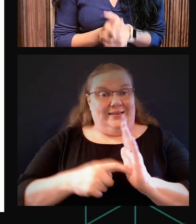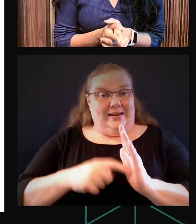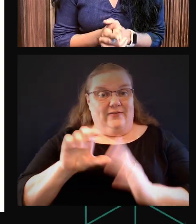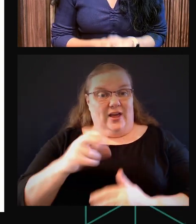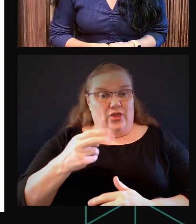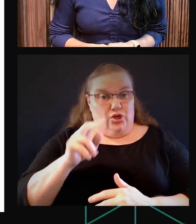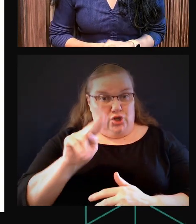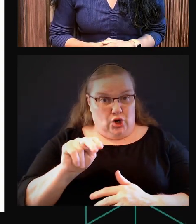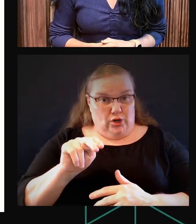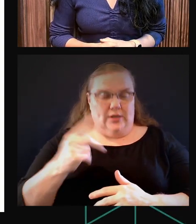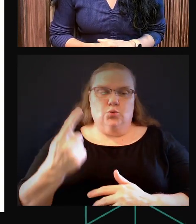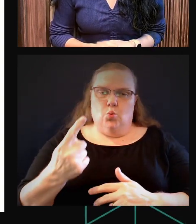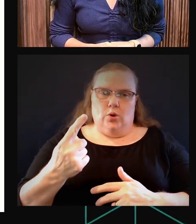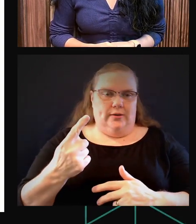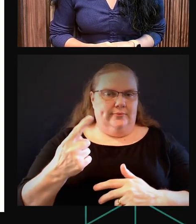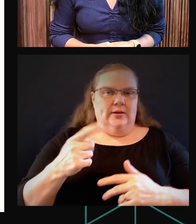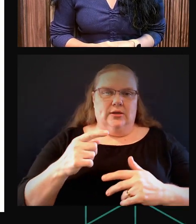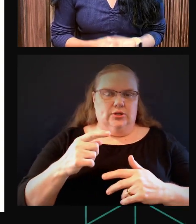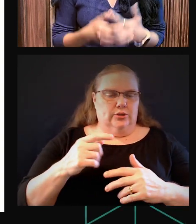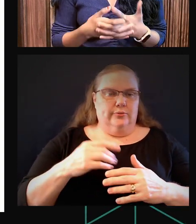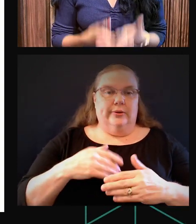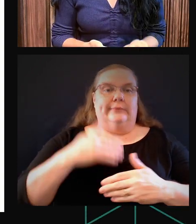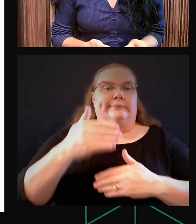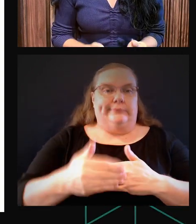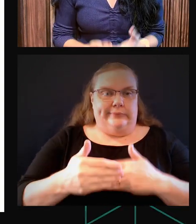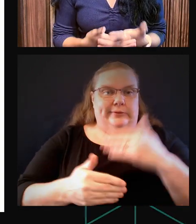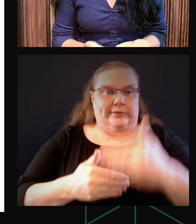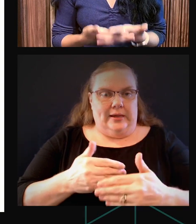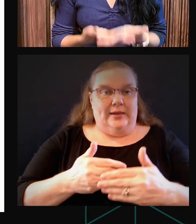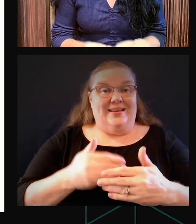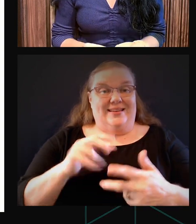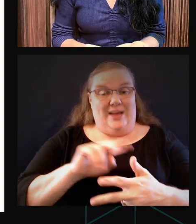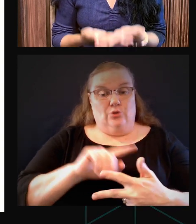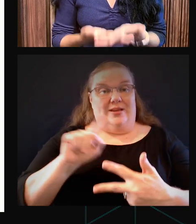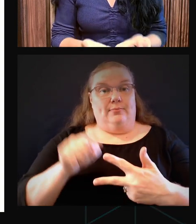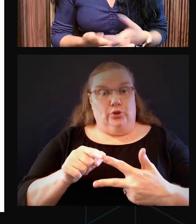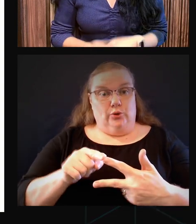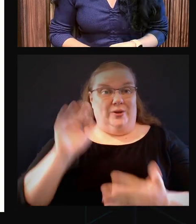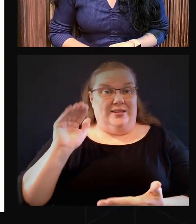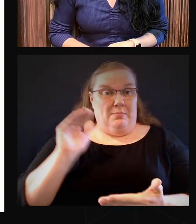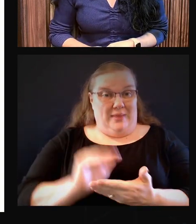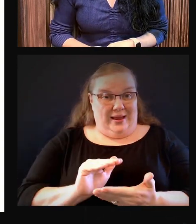Step two is to apply mitigation strategies to reduce and prevent churn as much as possible.